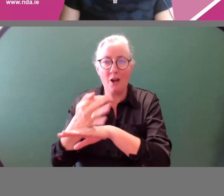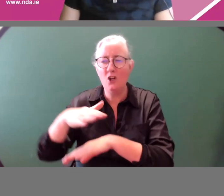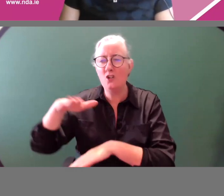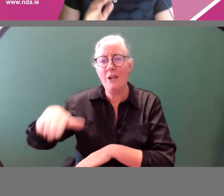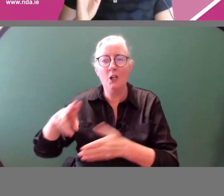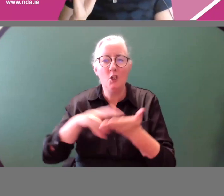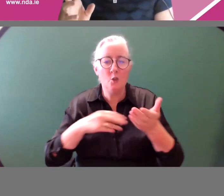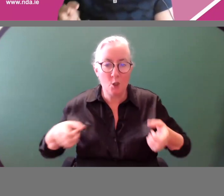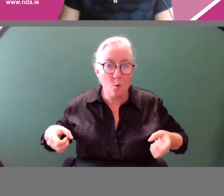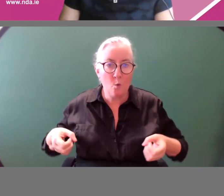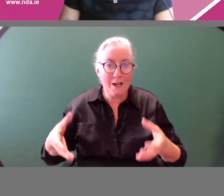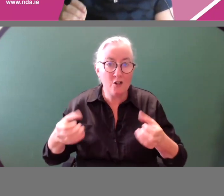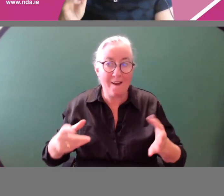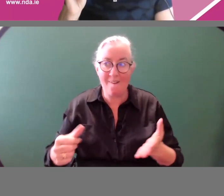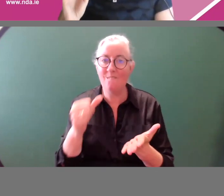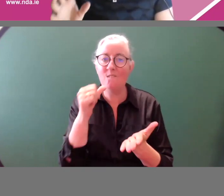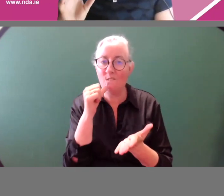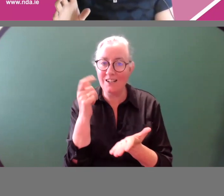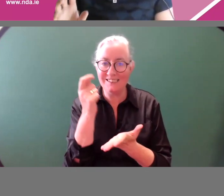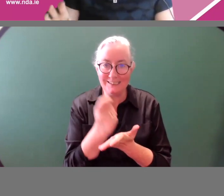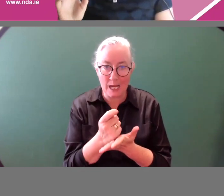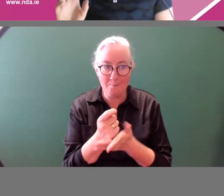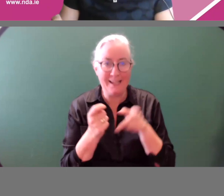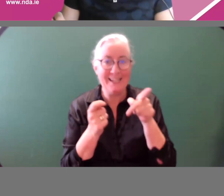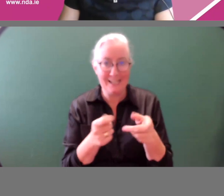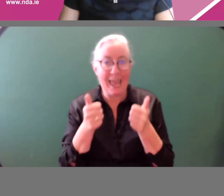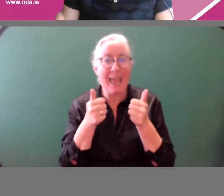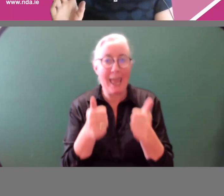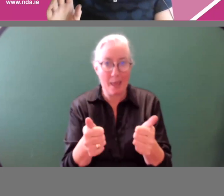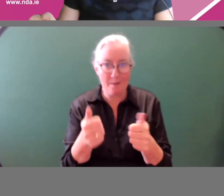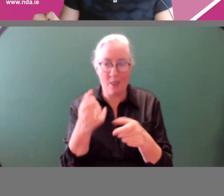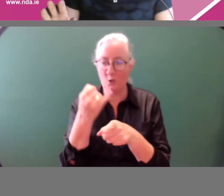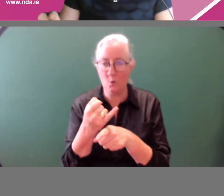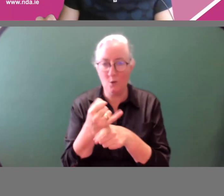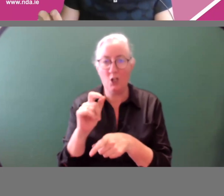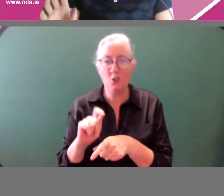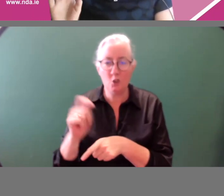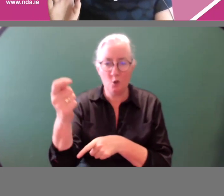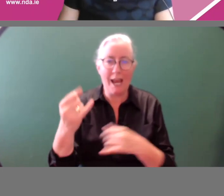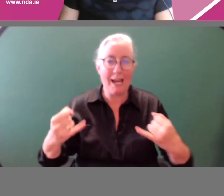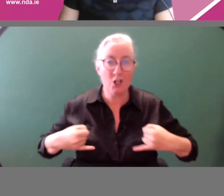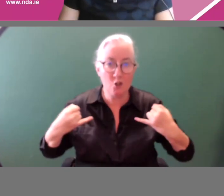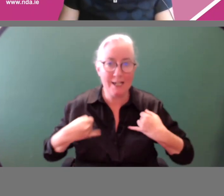and it was the first time he was able to go on a school tour and enjoy everything with his friends,